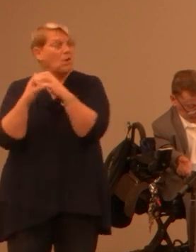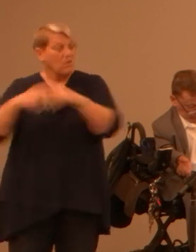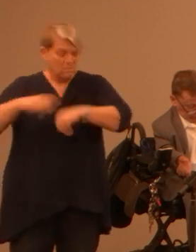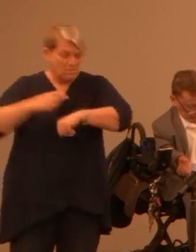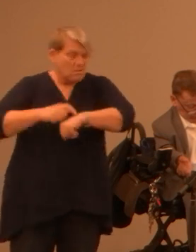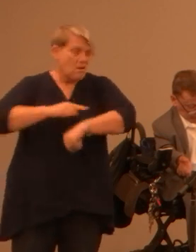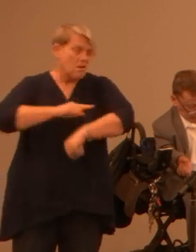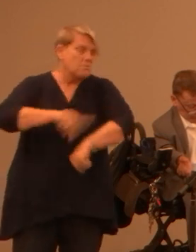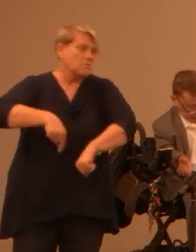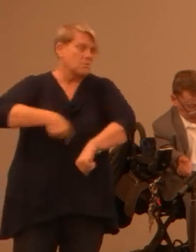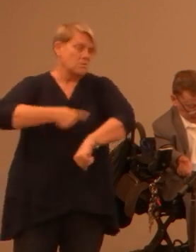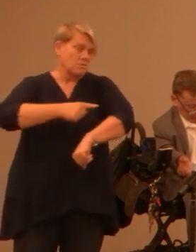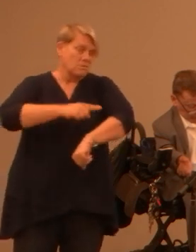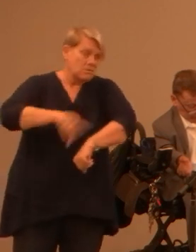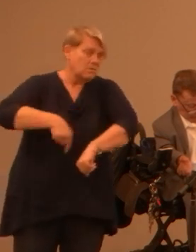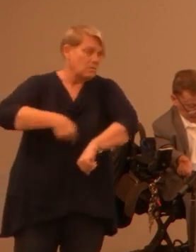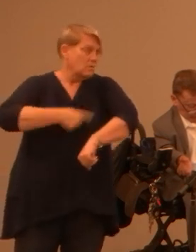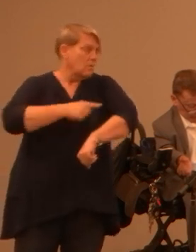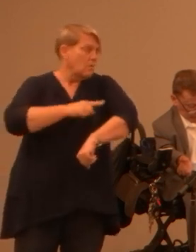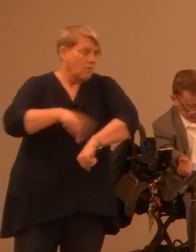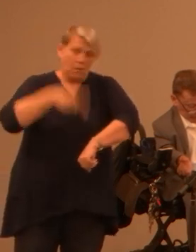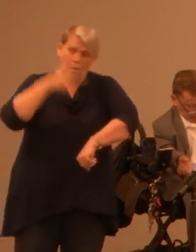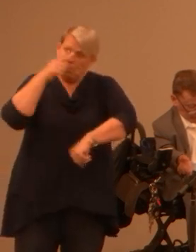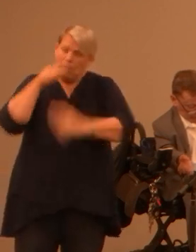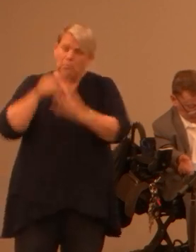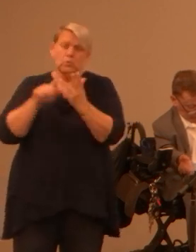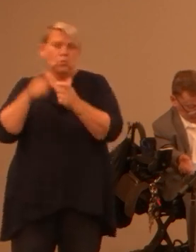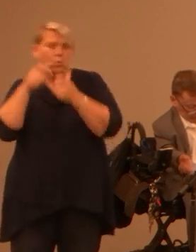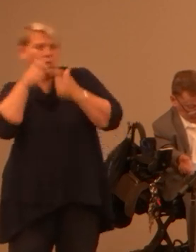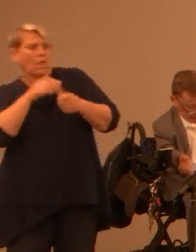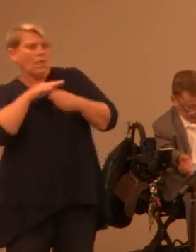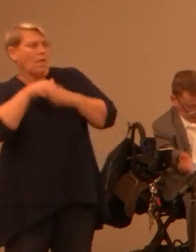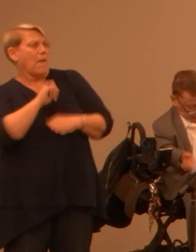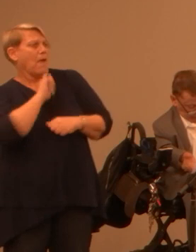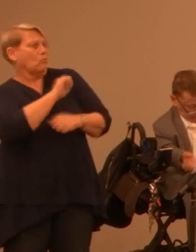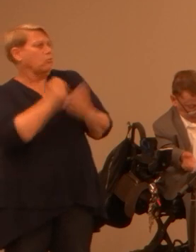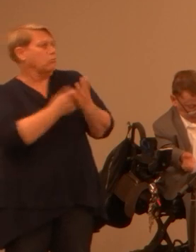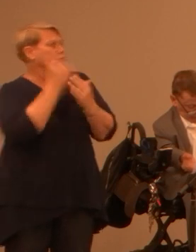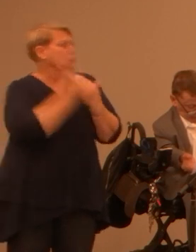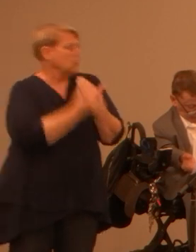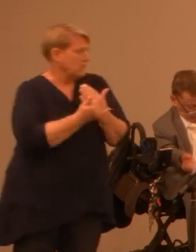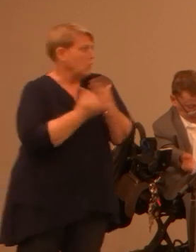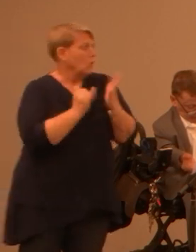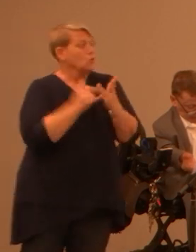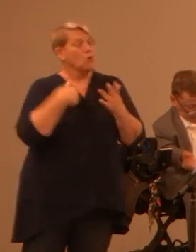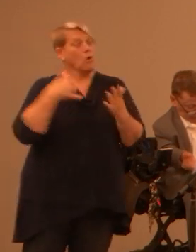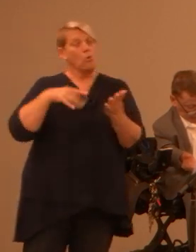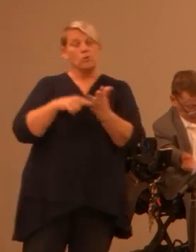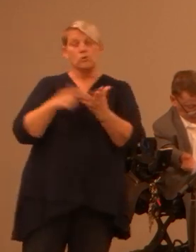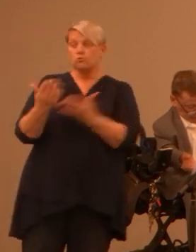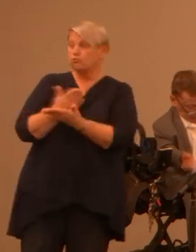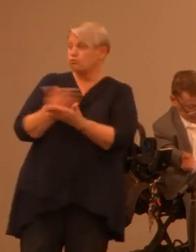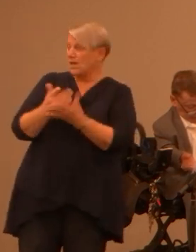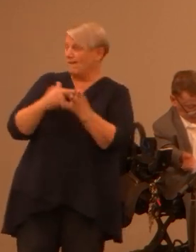getting people to care. And I just wanted to share as a disabled person,